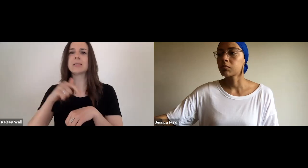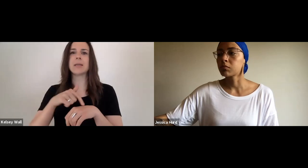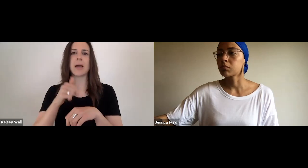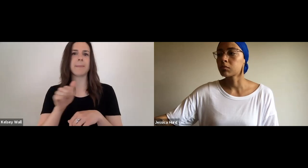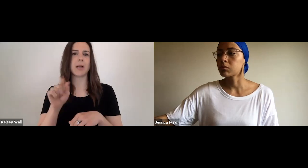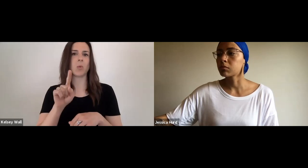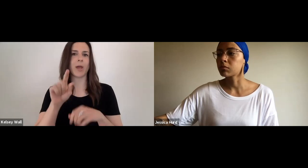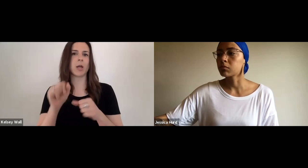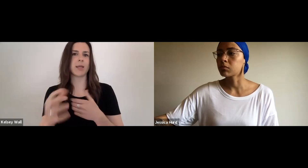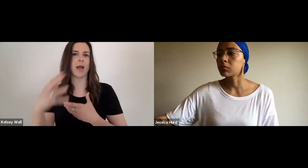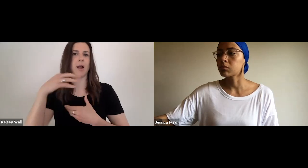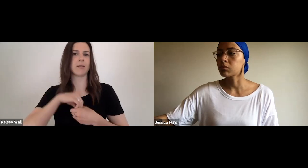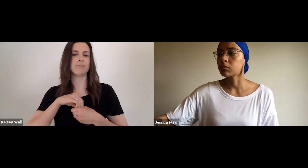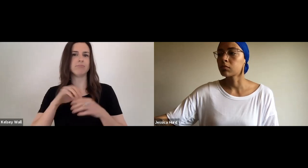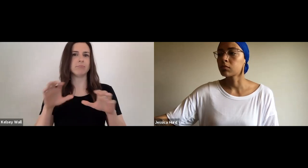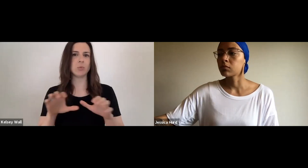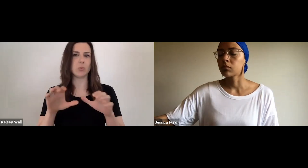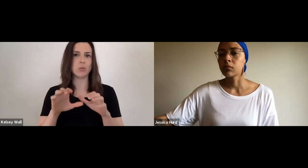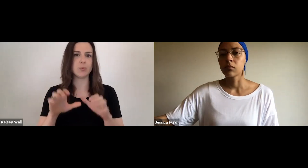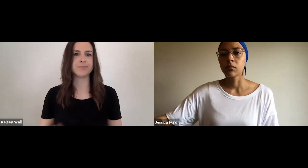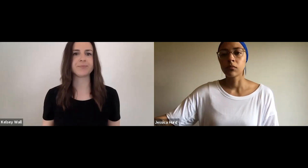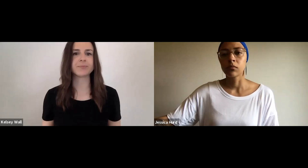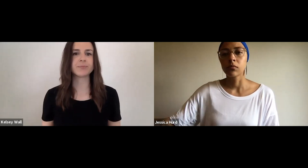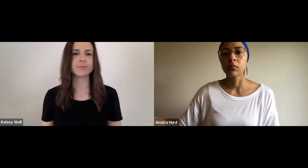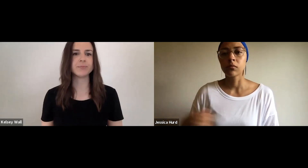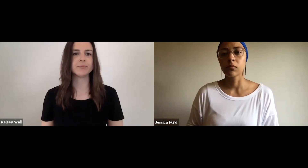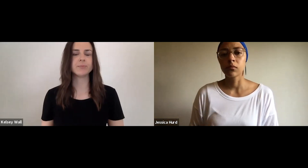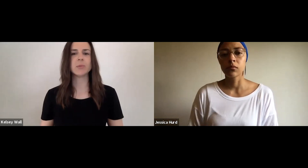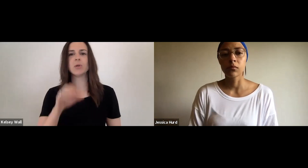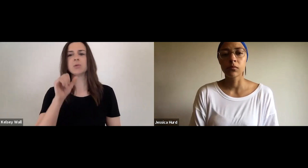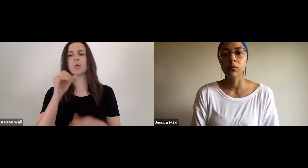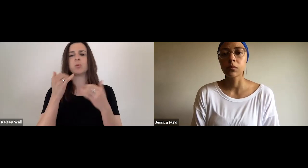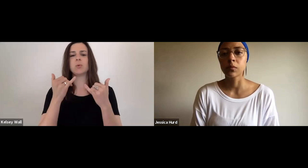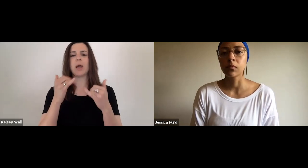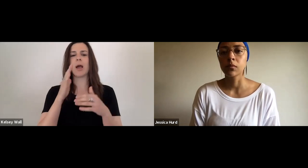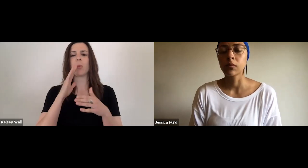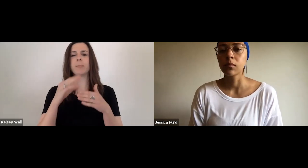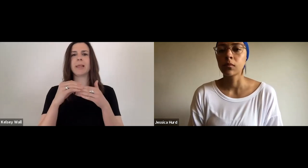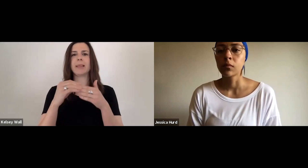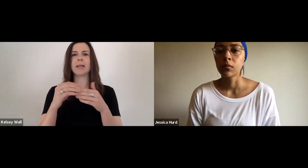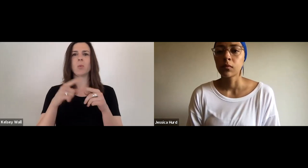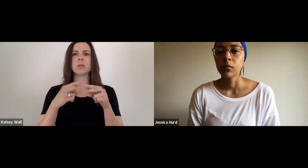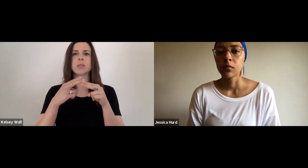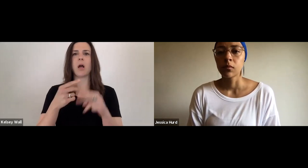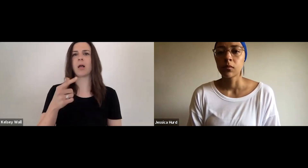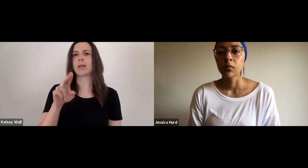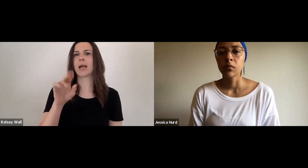and if you need to leave at that moment, that's fine, and internalize and do what you need to do to make yourself feel safe.